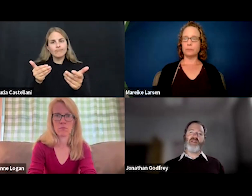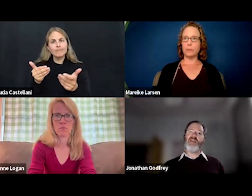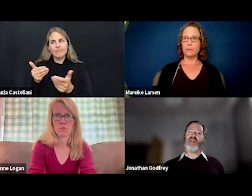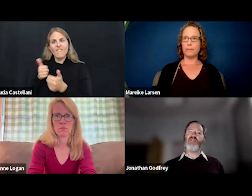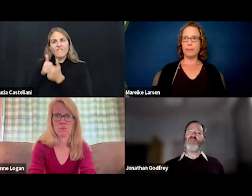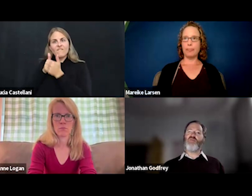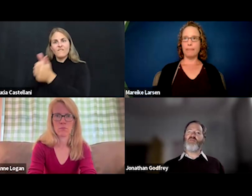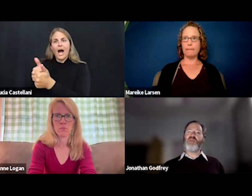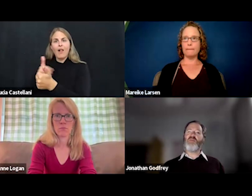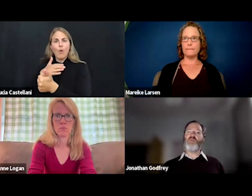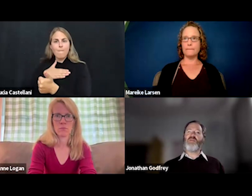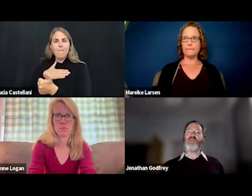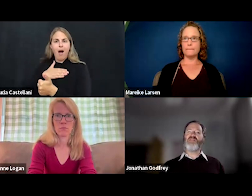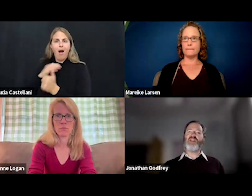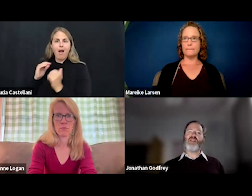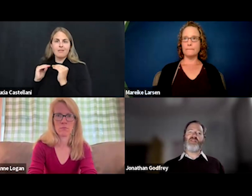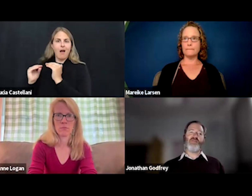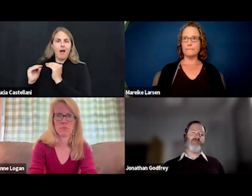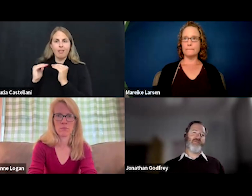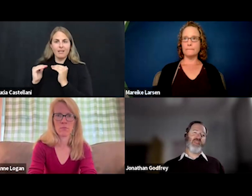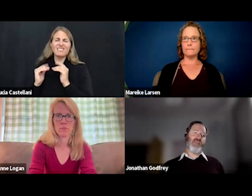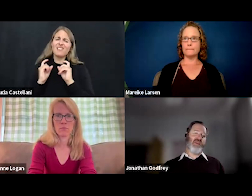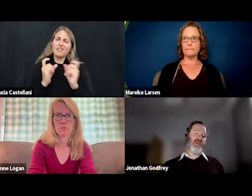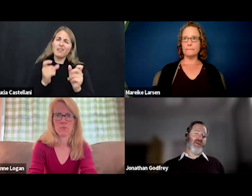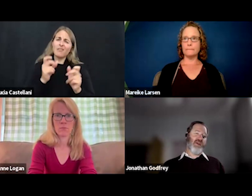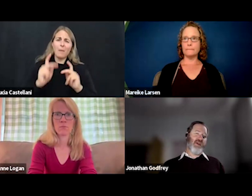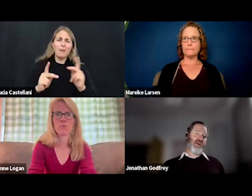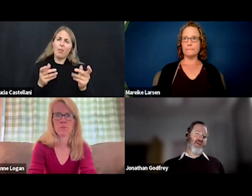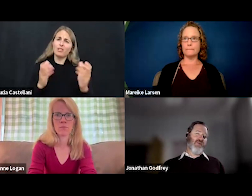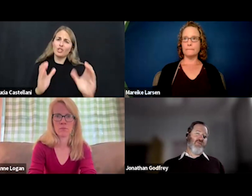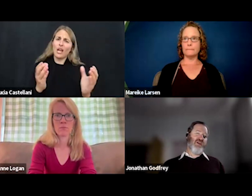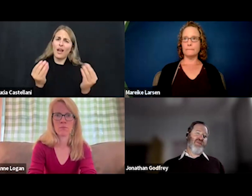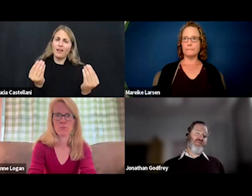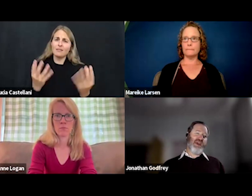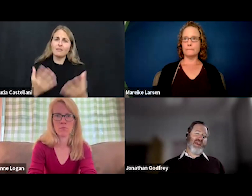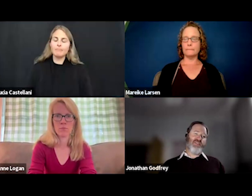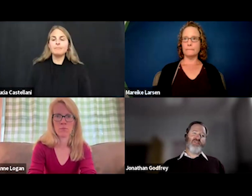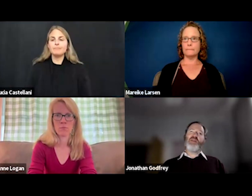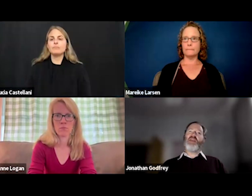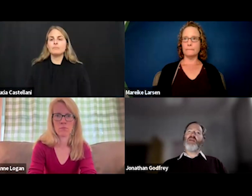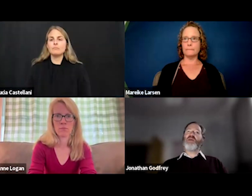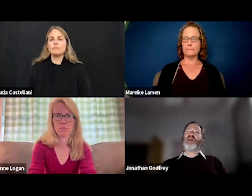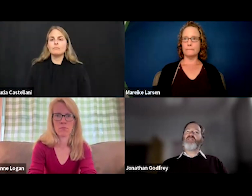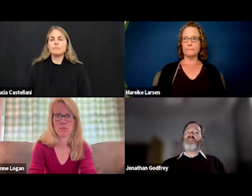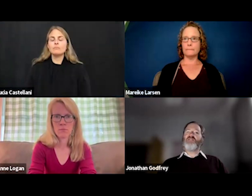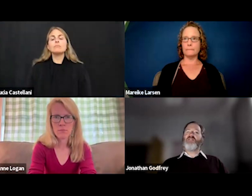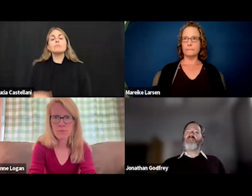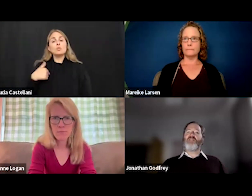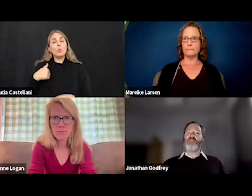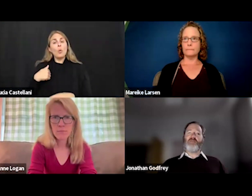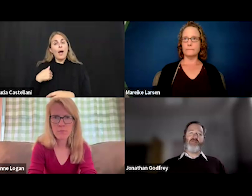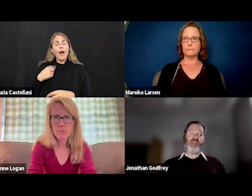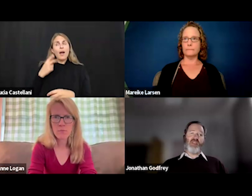and give people a chance. When I think back to being a PhD student,